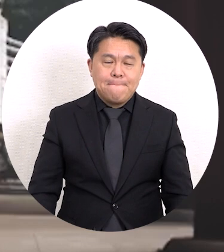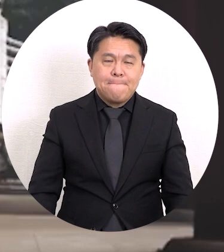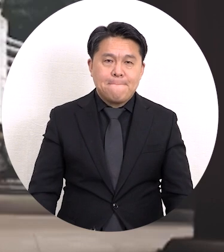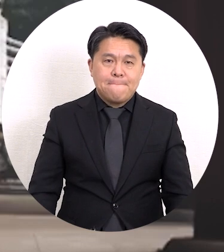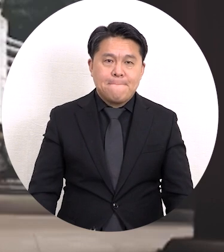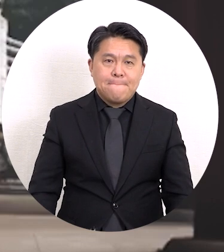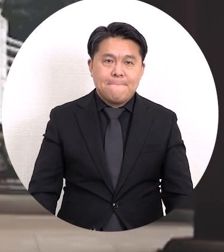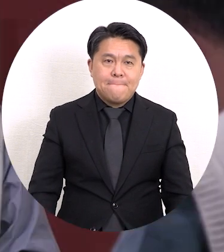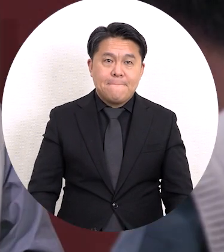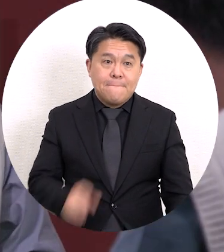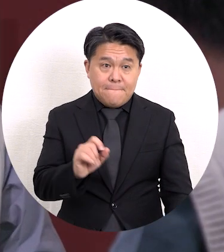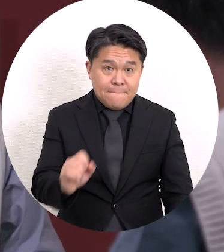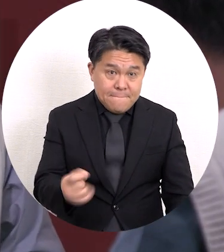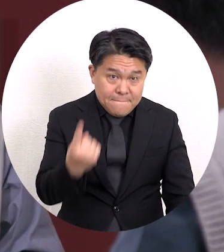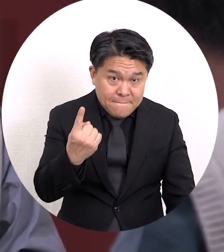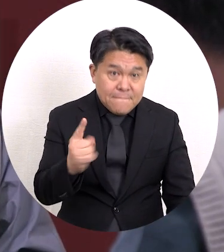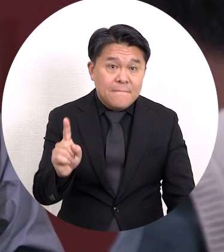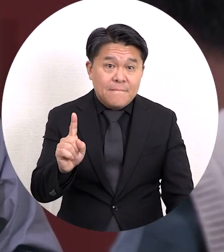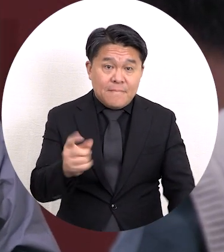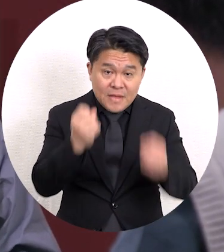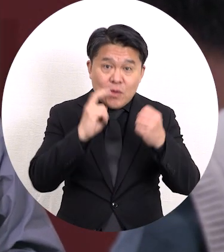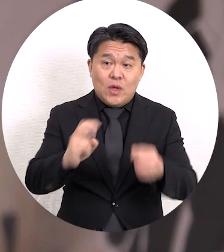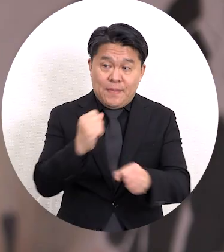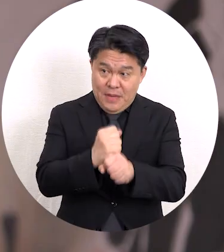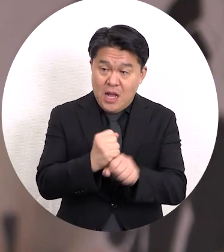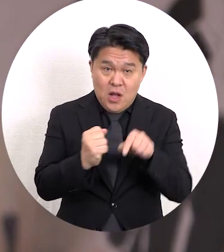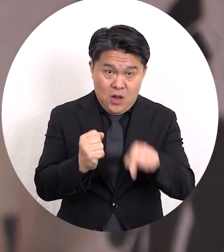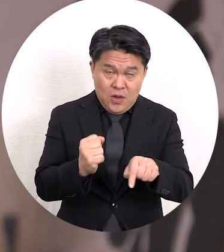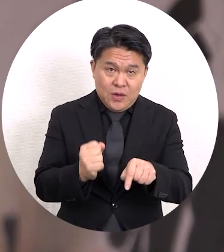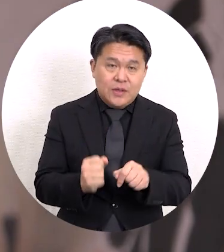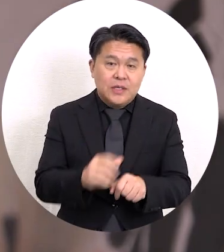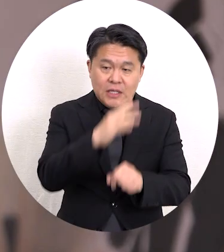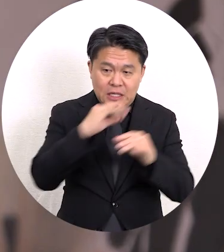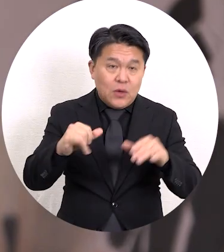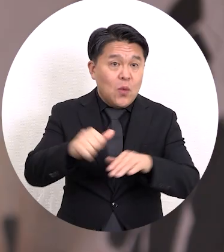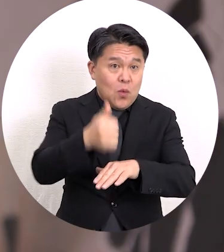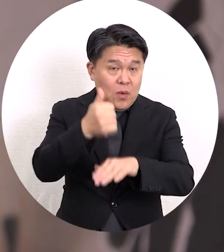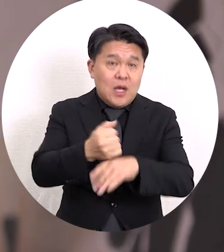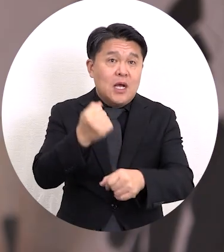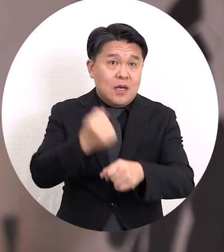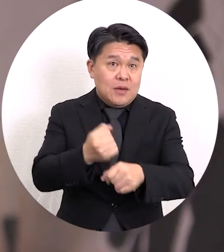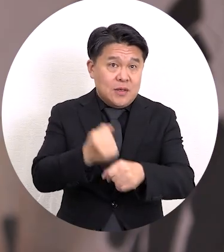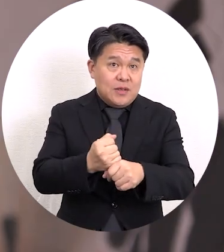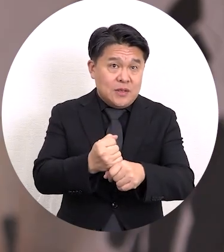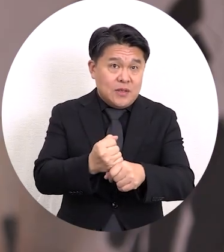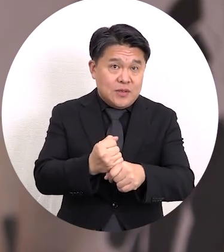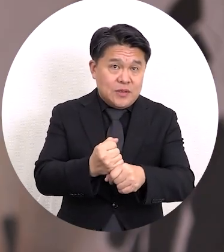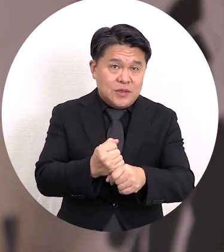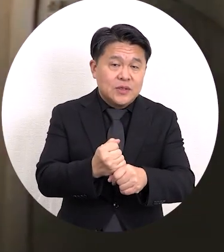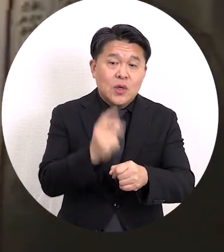In the process of creating that theology, King Sejong also created the , a form of musical notation,